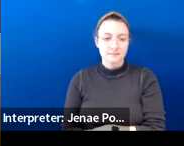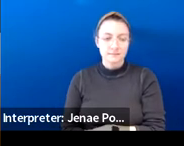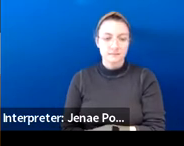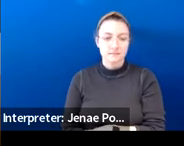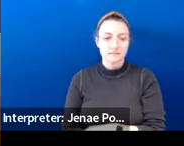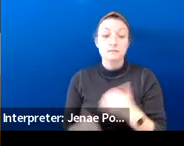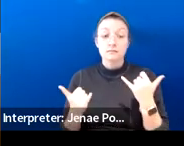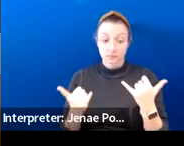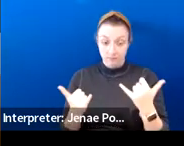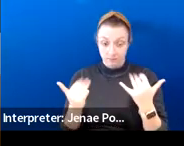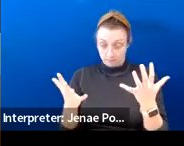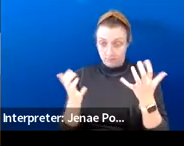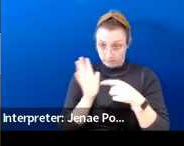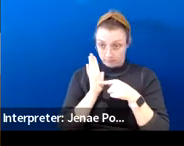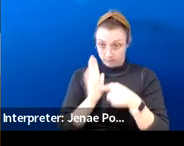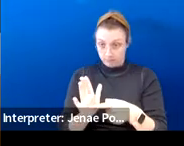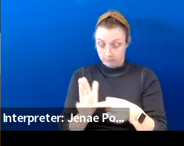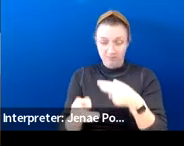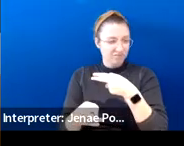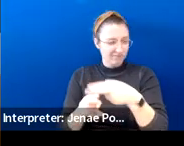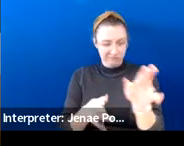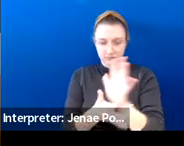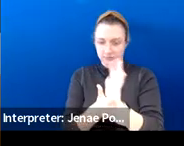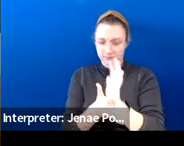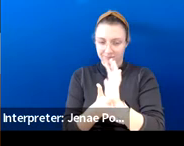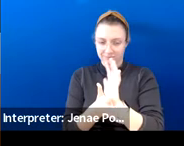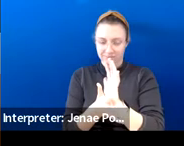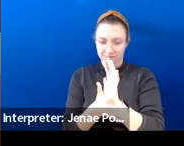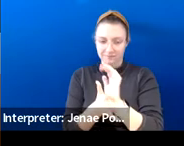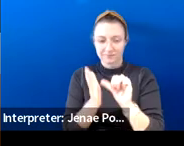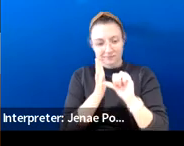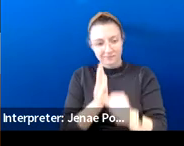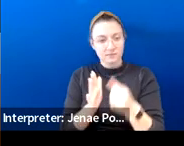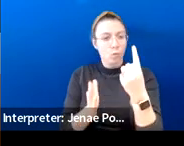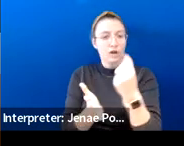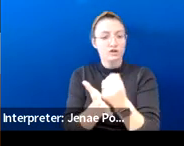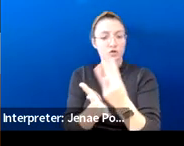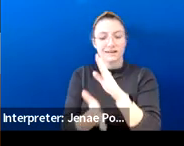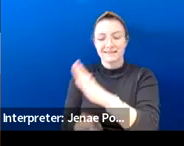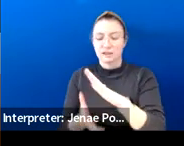I would want to I want to show a brief video that highlights one social worker story during this pandemic.